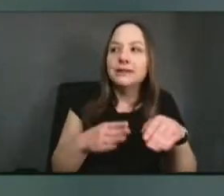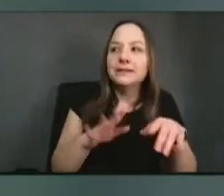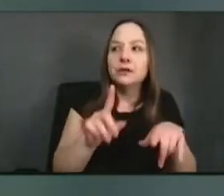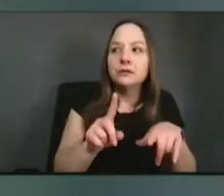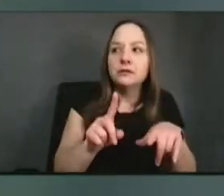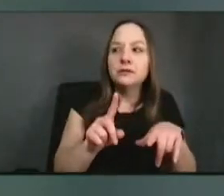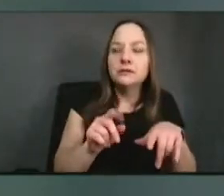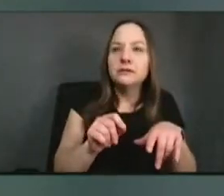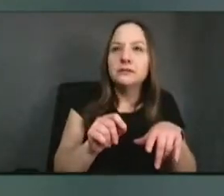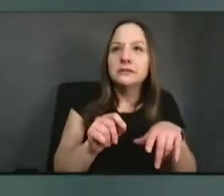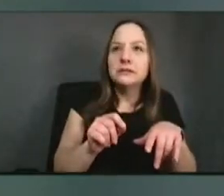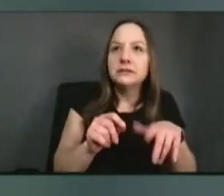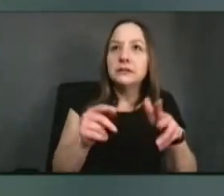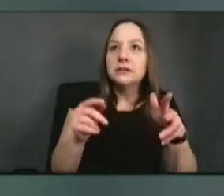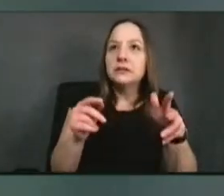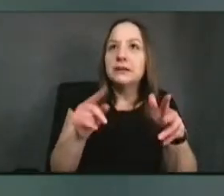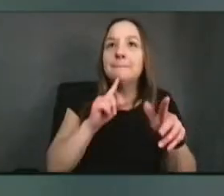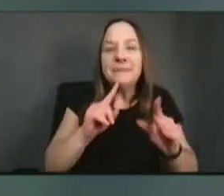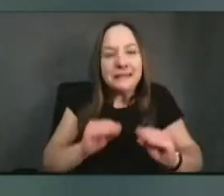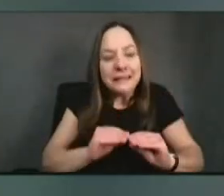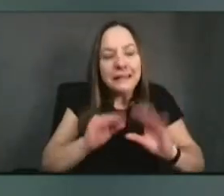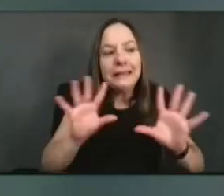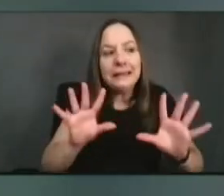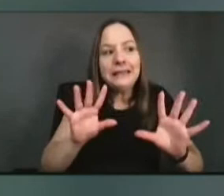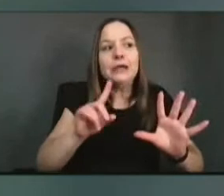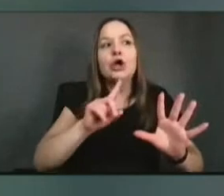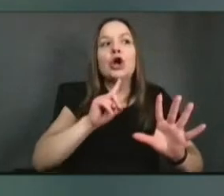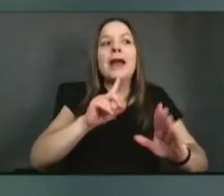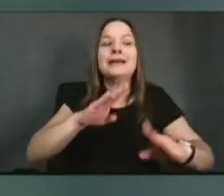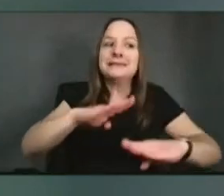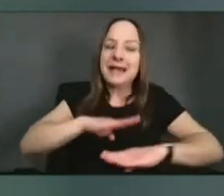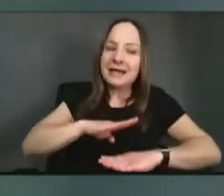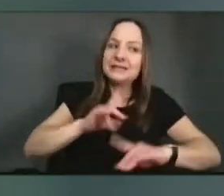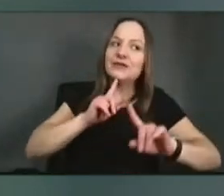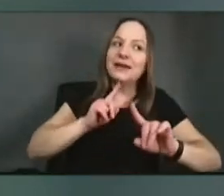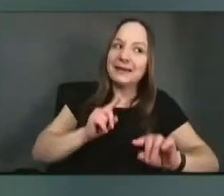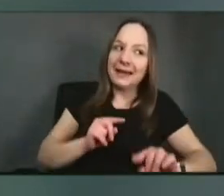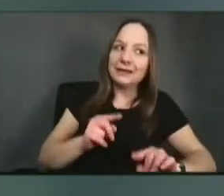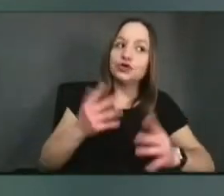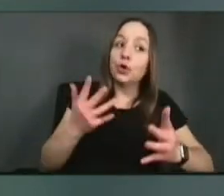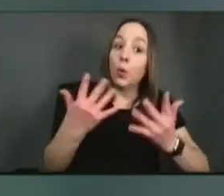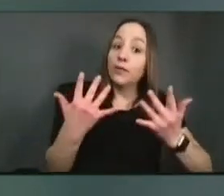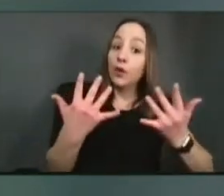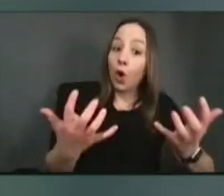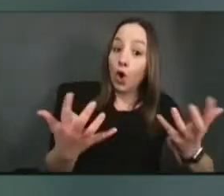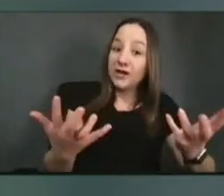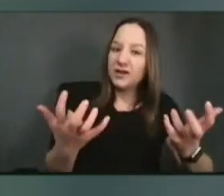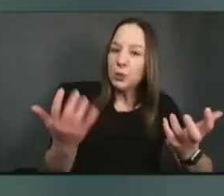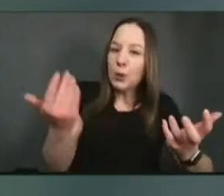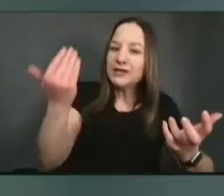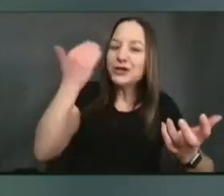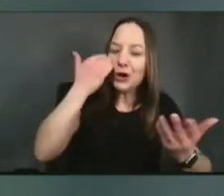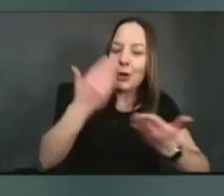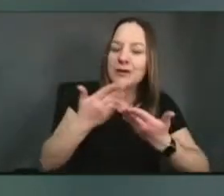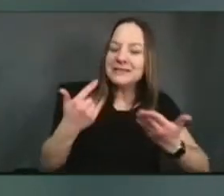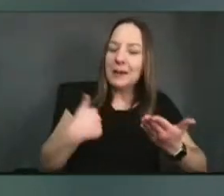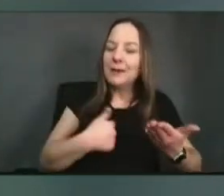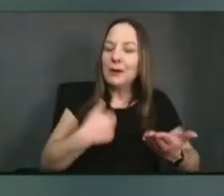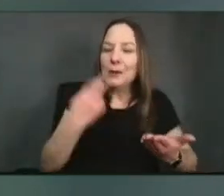communication, being clear about the audience, and what the audience wants to know is really important. Another valuable